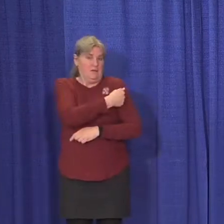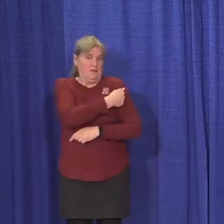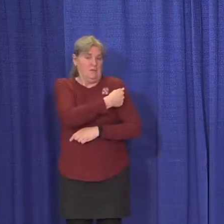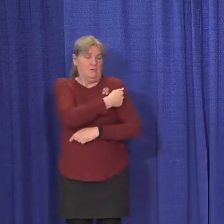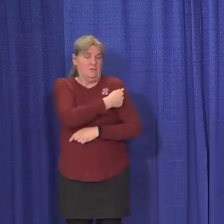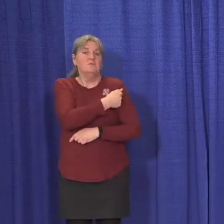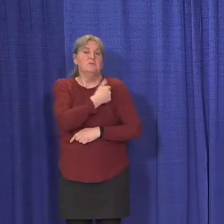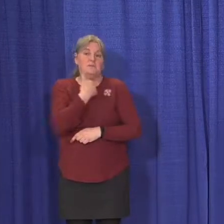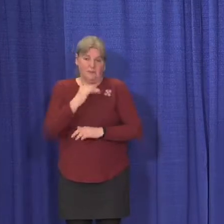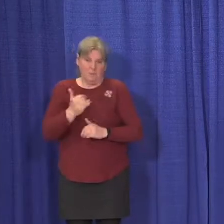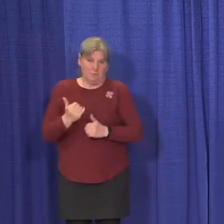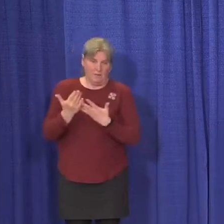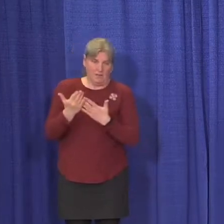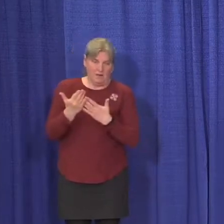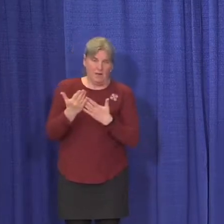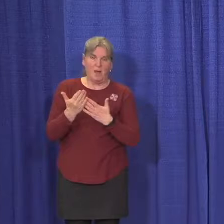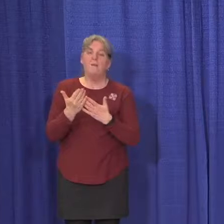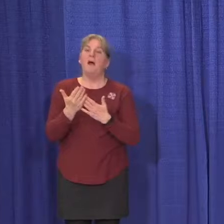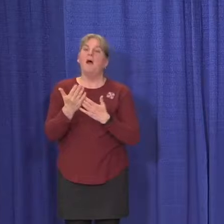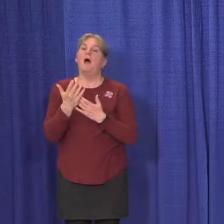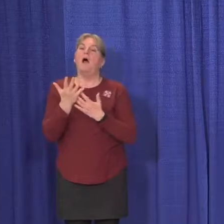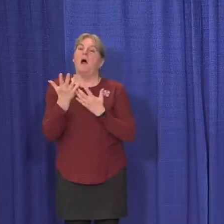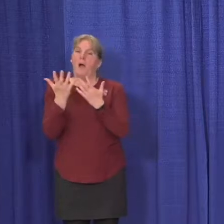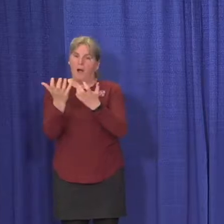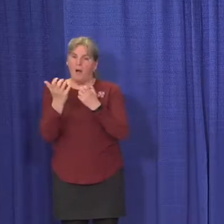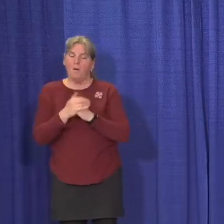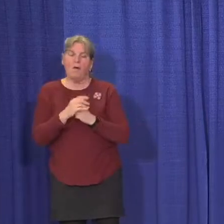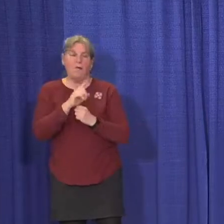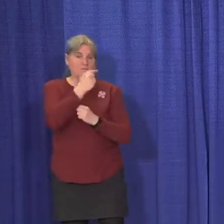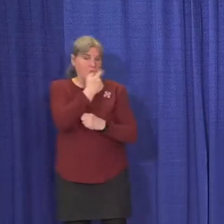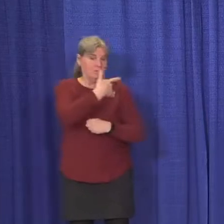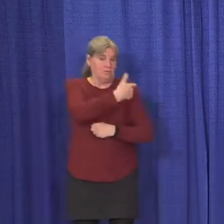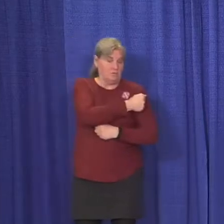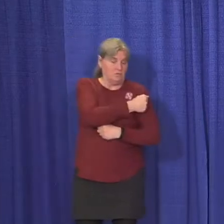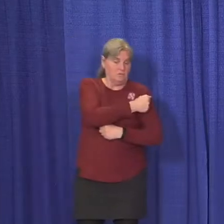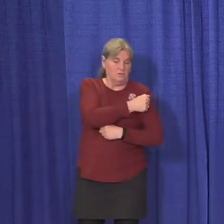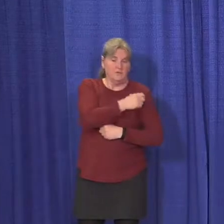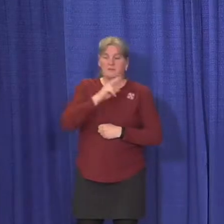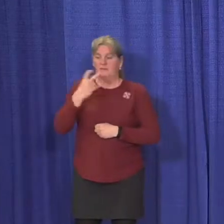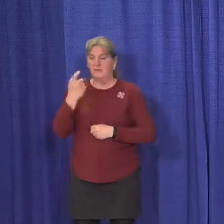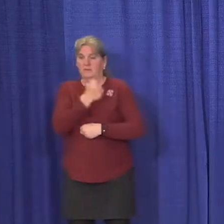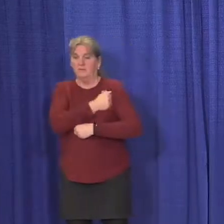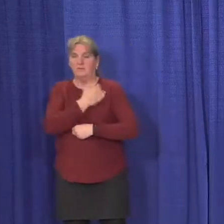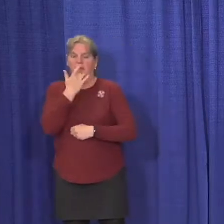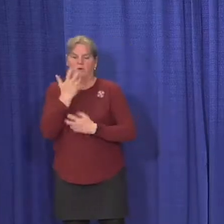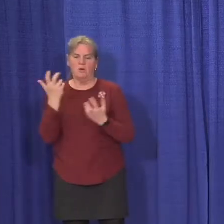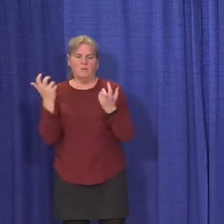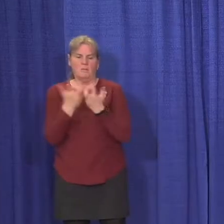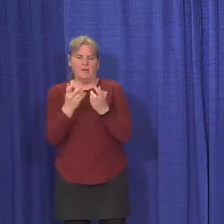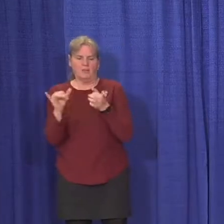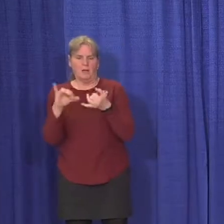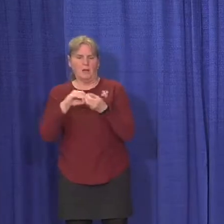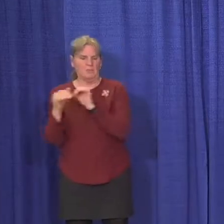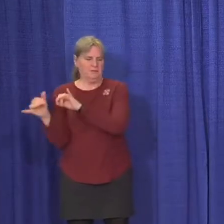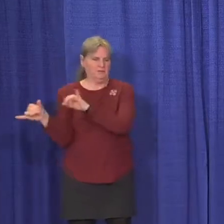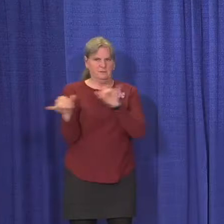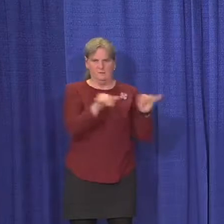Seconds doses are still in progress but I would like uptake to closely match first. One dose is not enough to